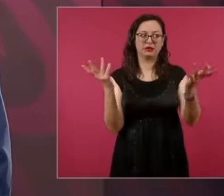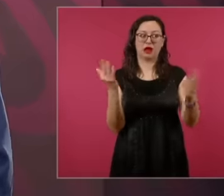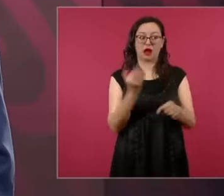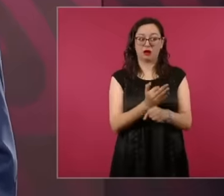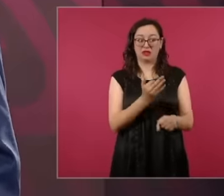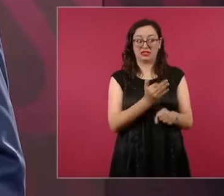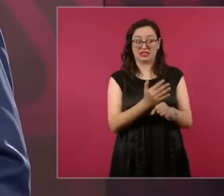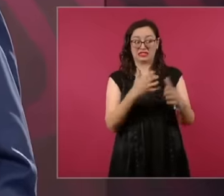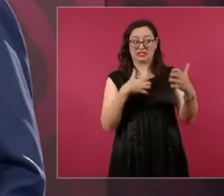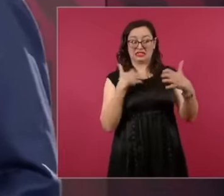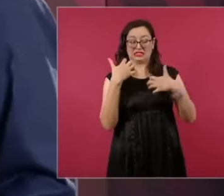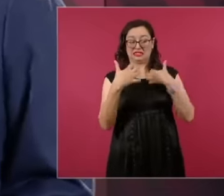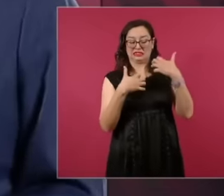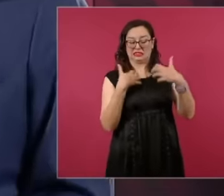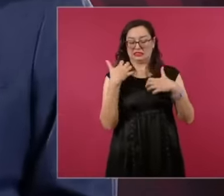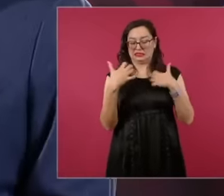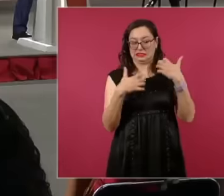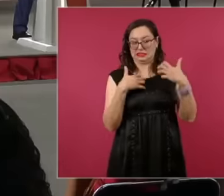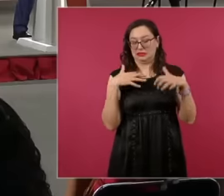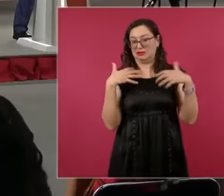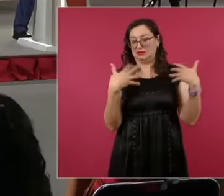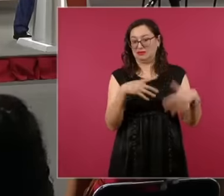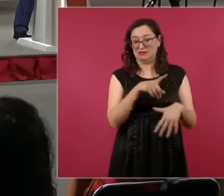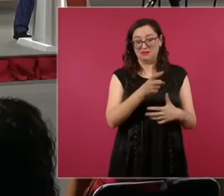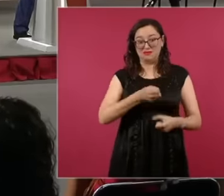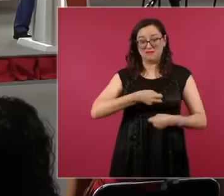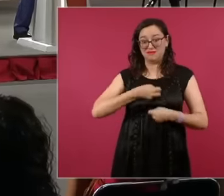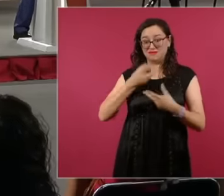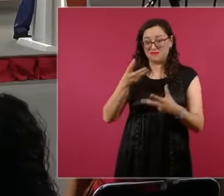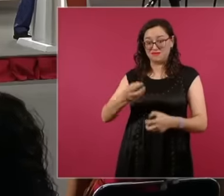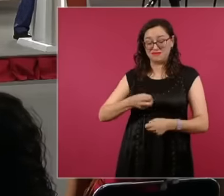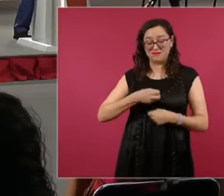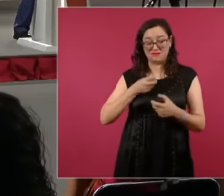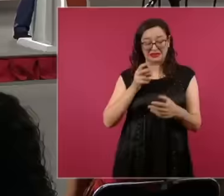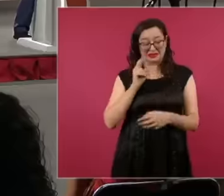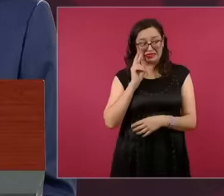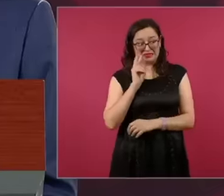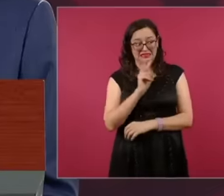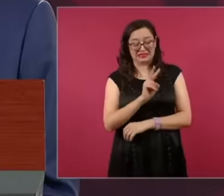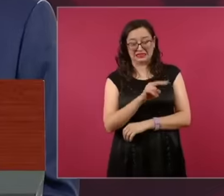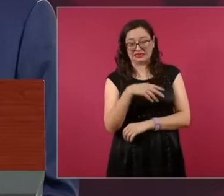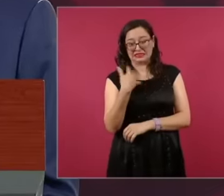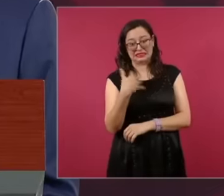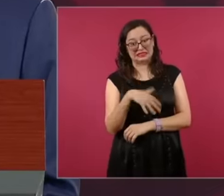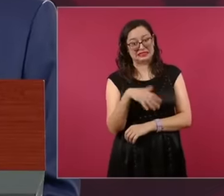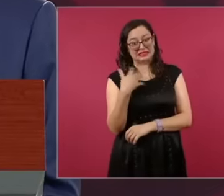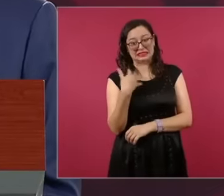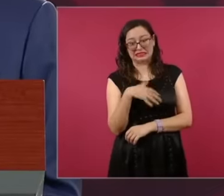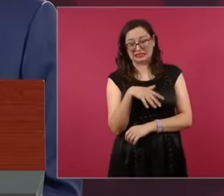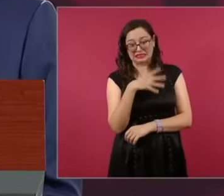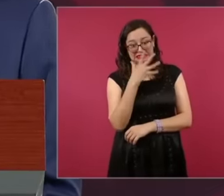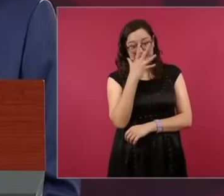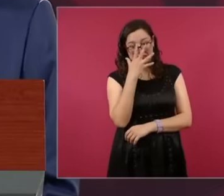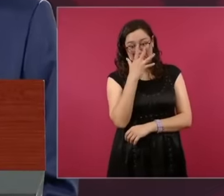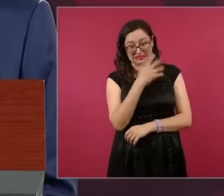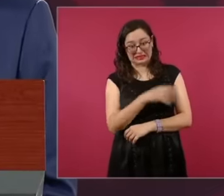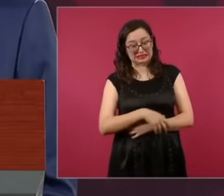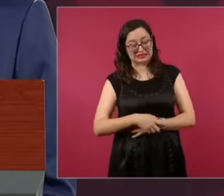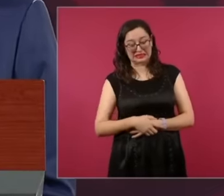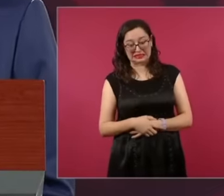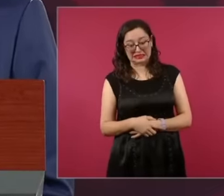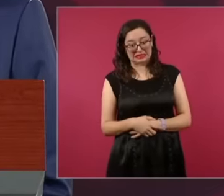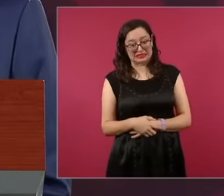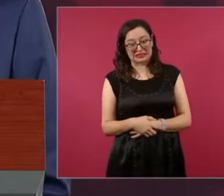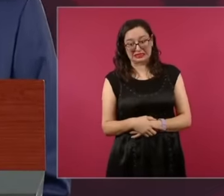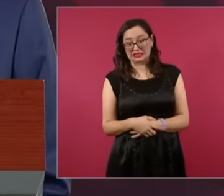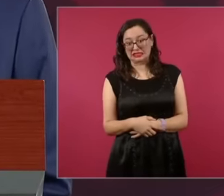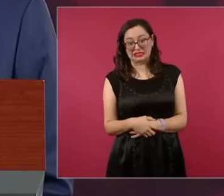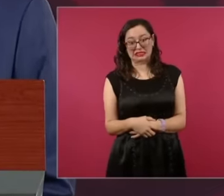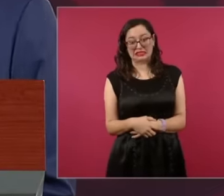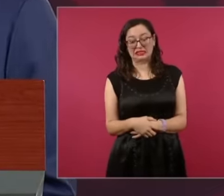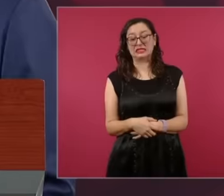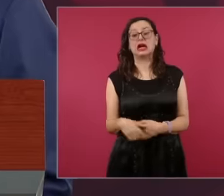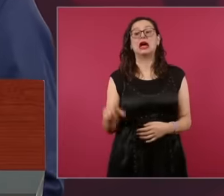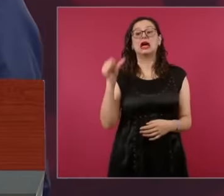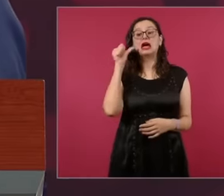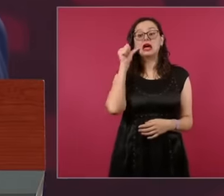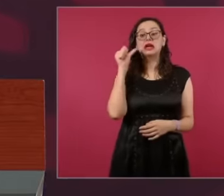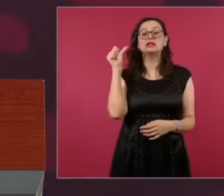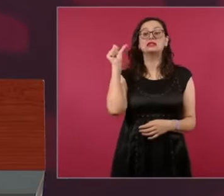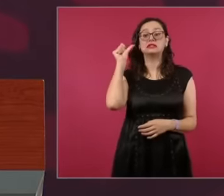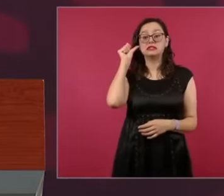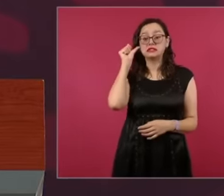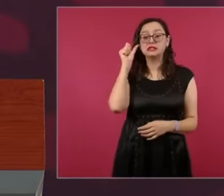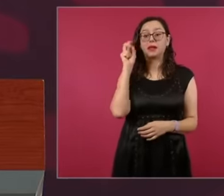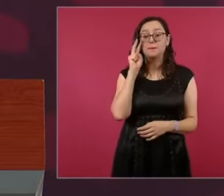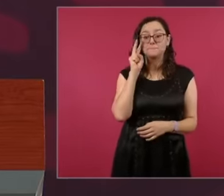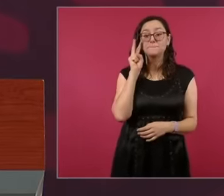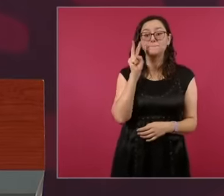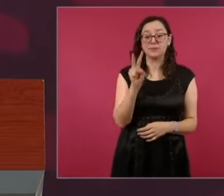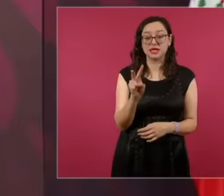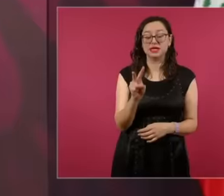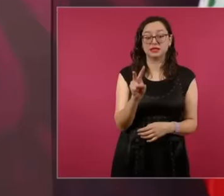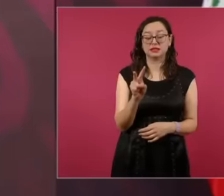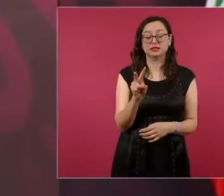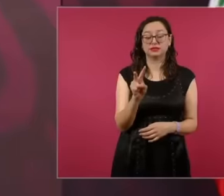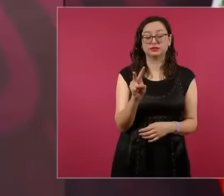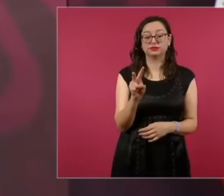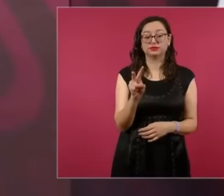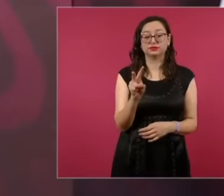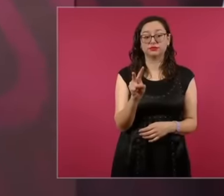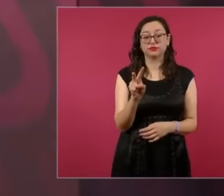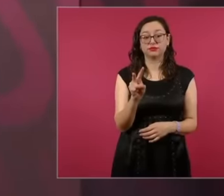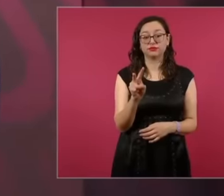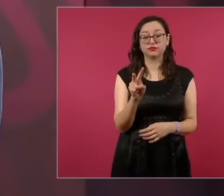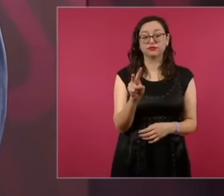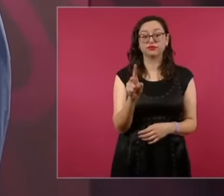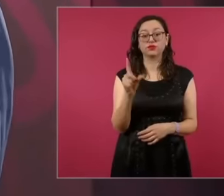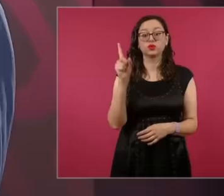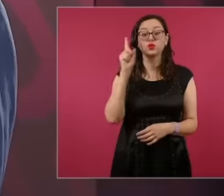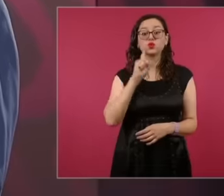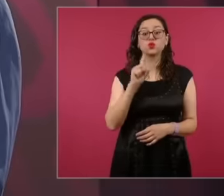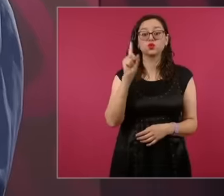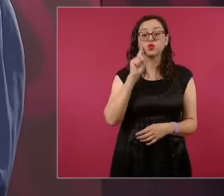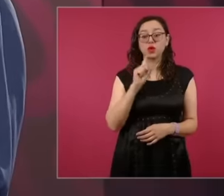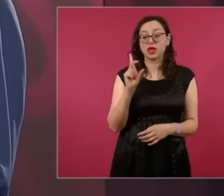I only saw the headline or the phrase from Mrs. Denise